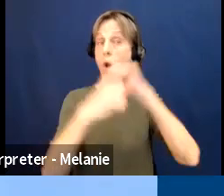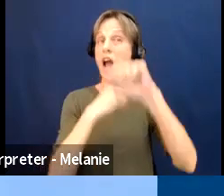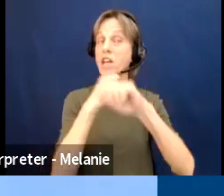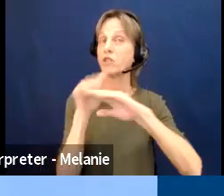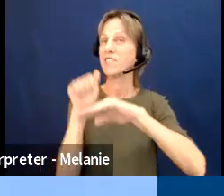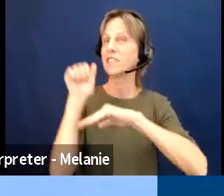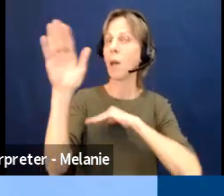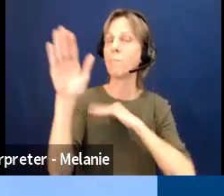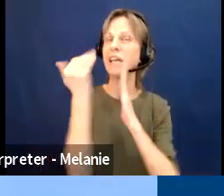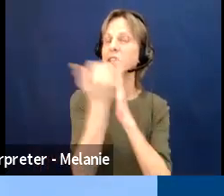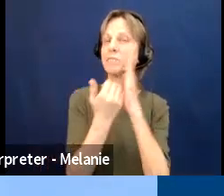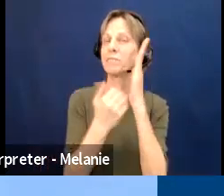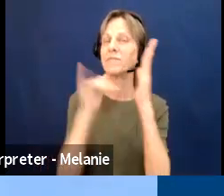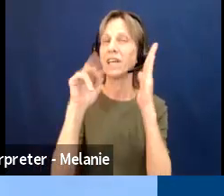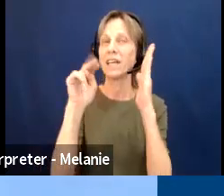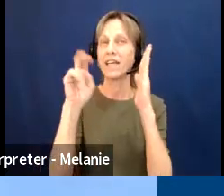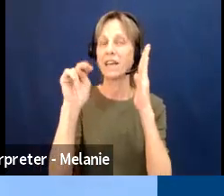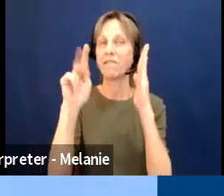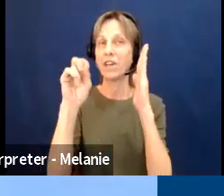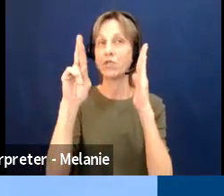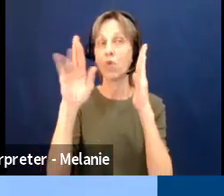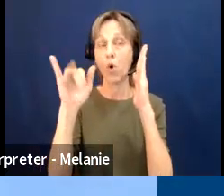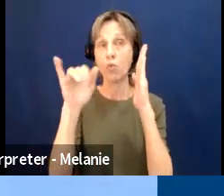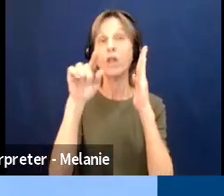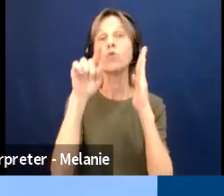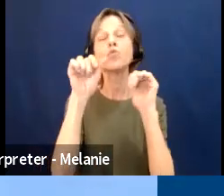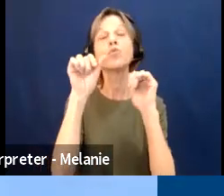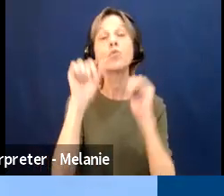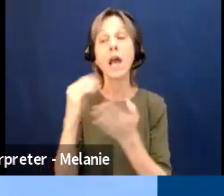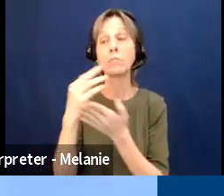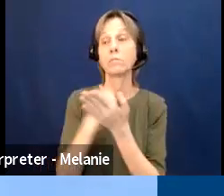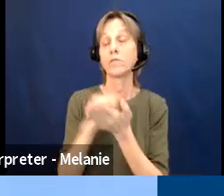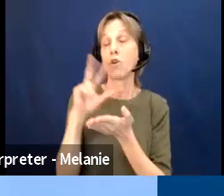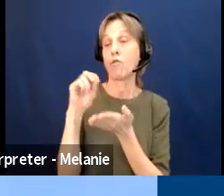collect 30 percent of the total amount up front we encourage you though to complete that full